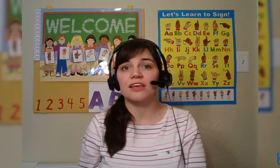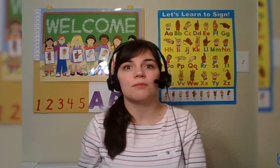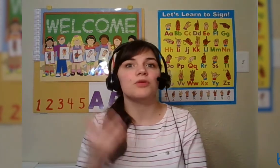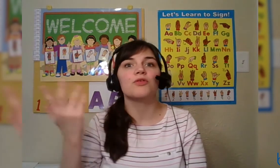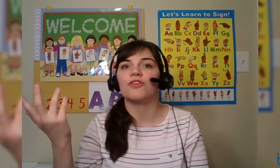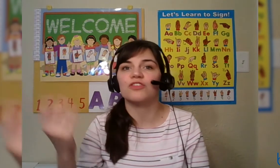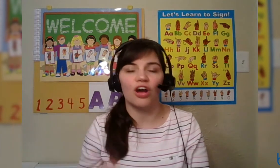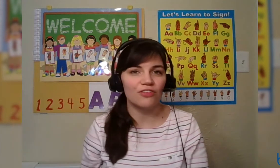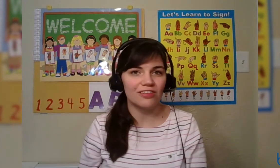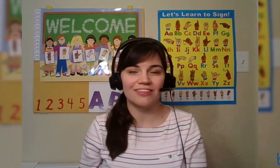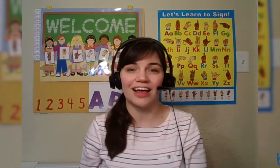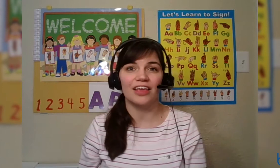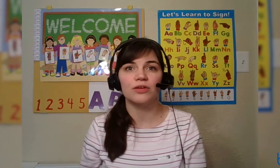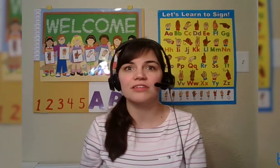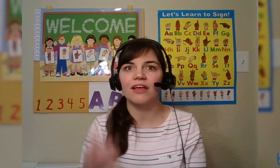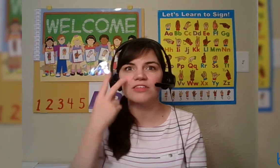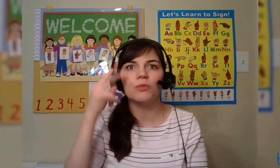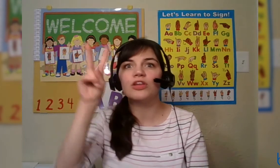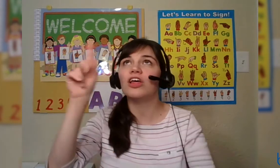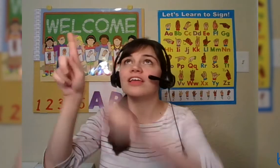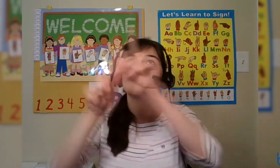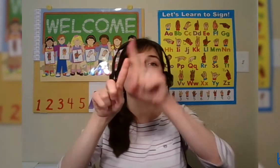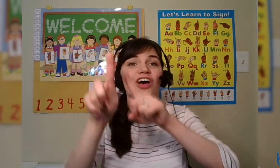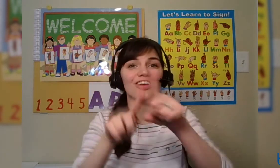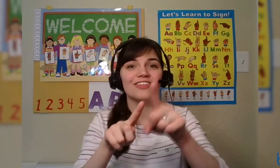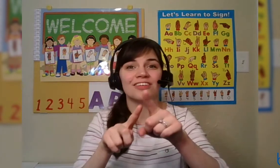beautiful stars in the sky, you can tell someone , "Look at the stars,"